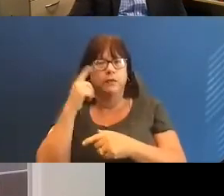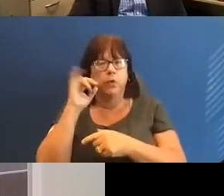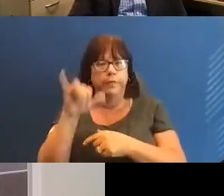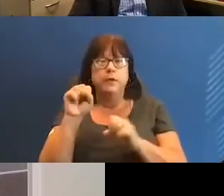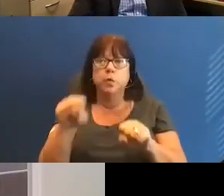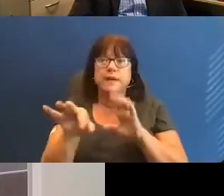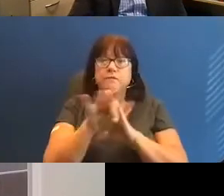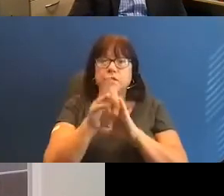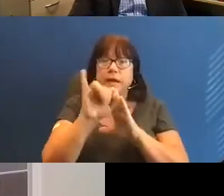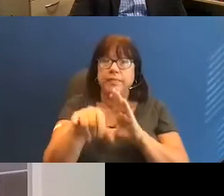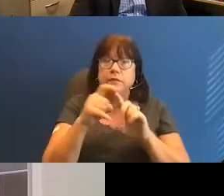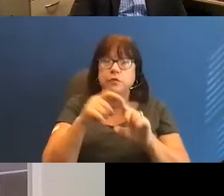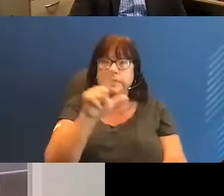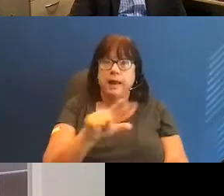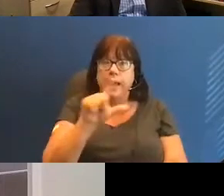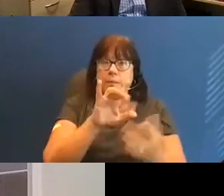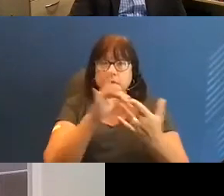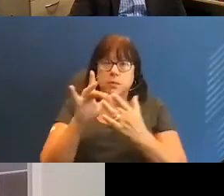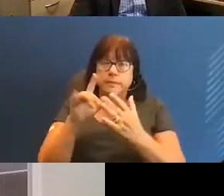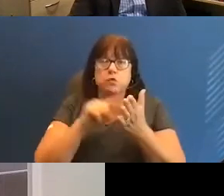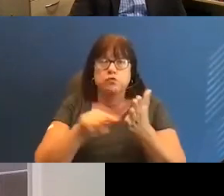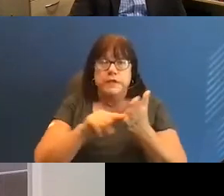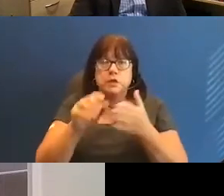the library's website by going to our research guides and then finding it under topics, there.